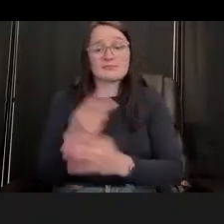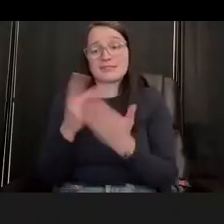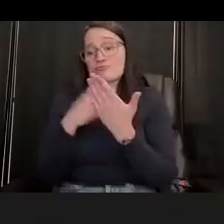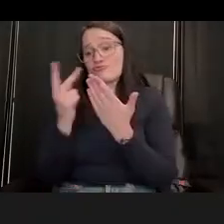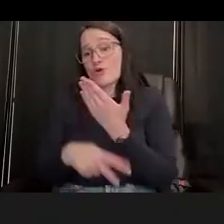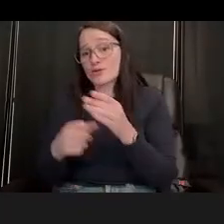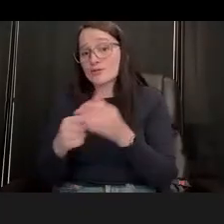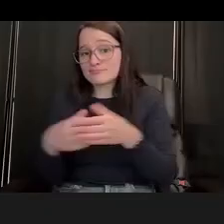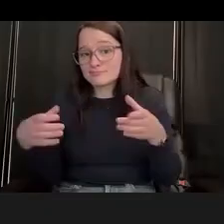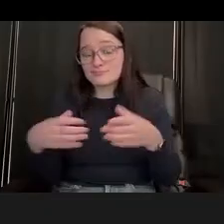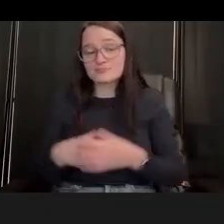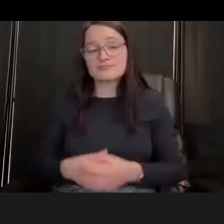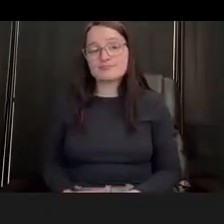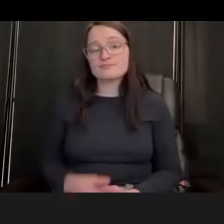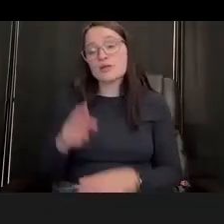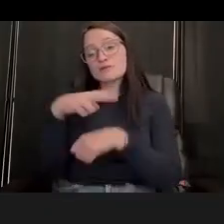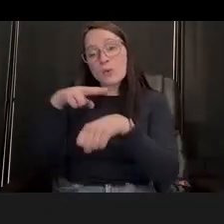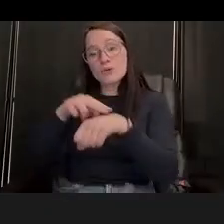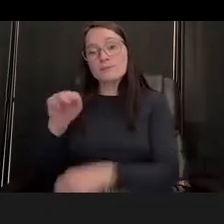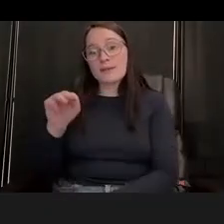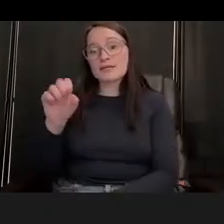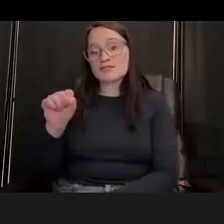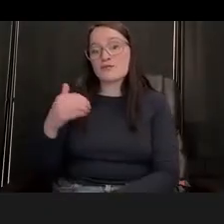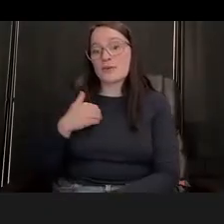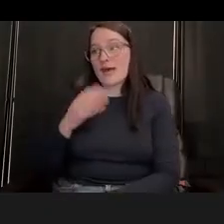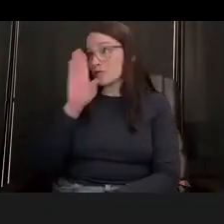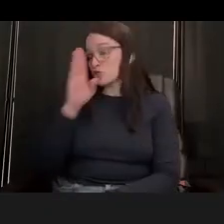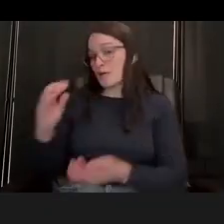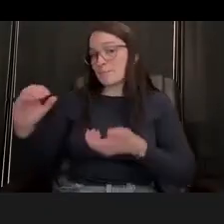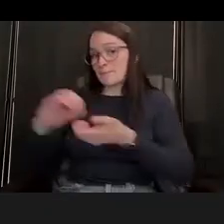of course with Microsoft. This is their program. Emma is my client and with partners amazing